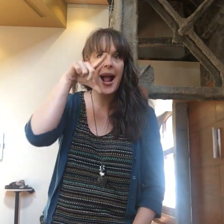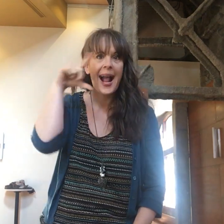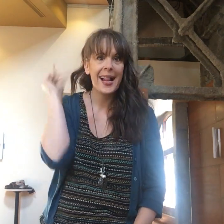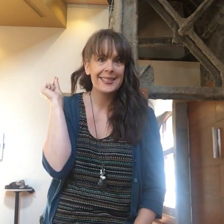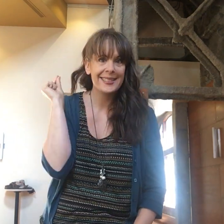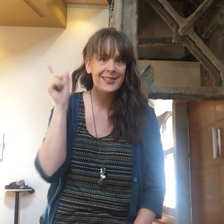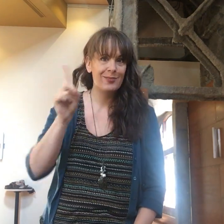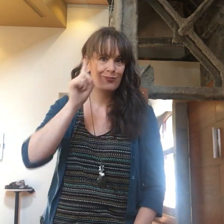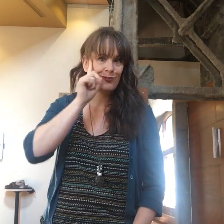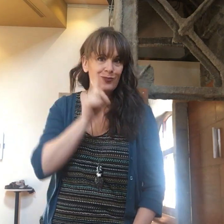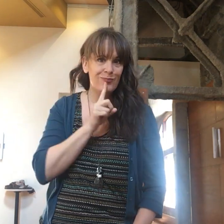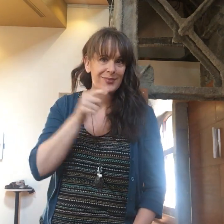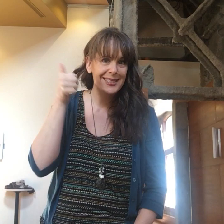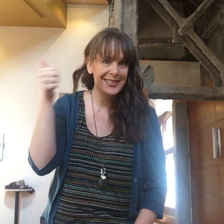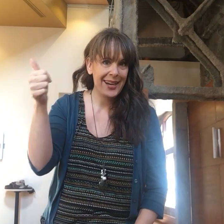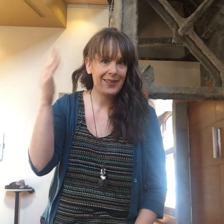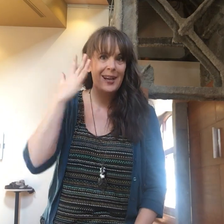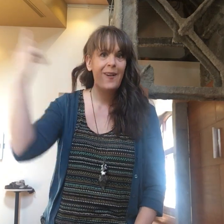University Gallaudet and she's Deaf too!